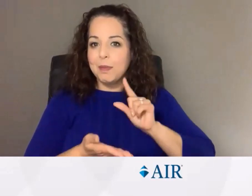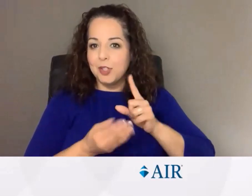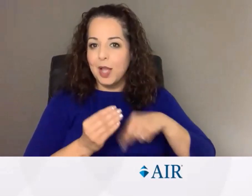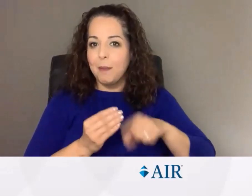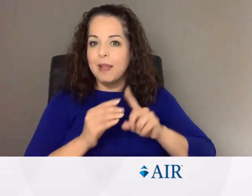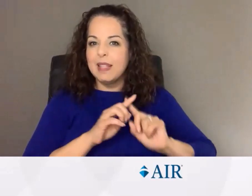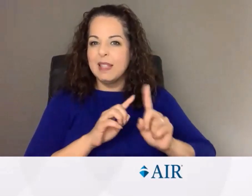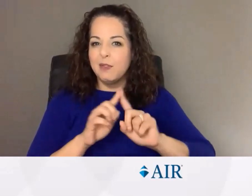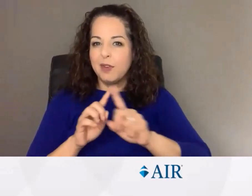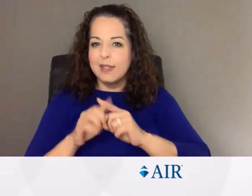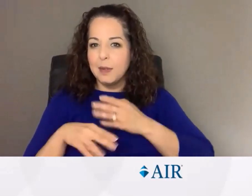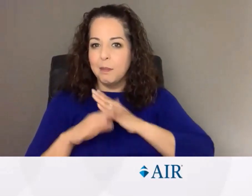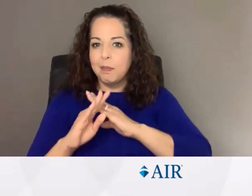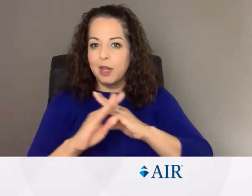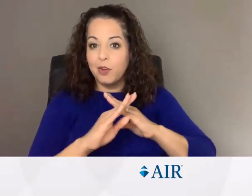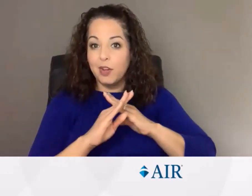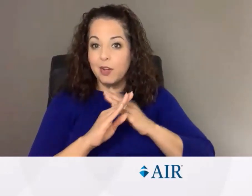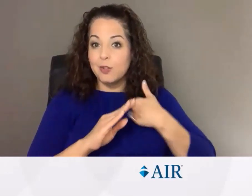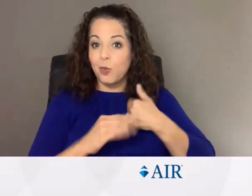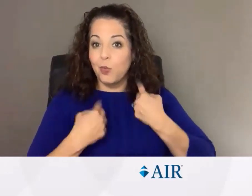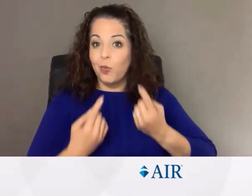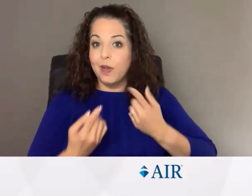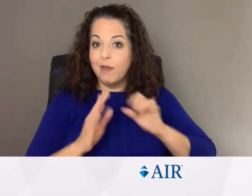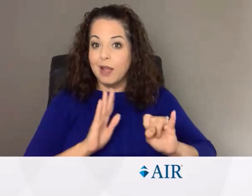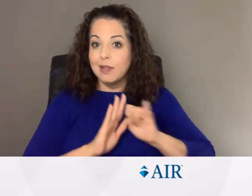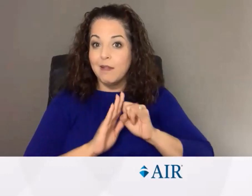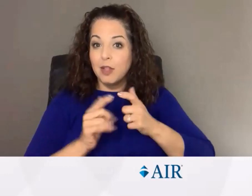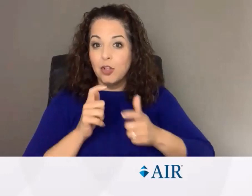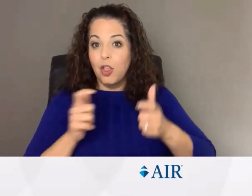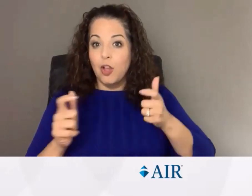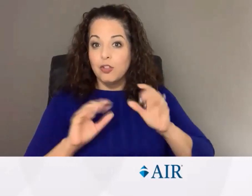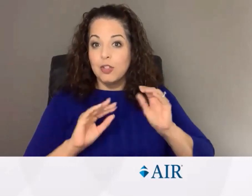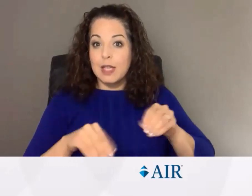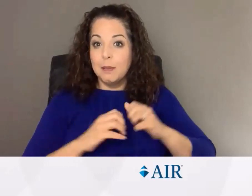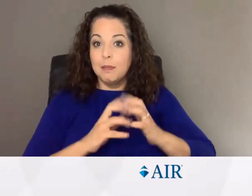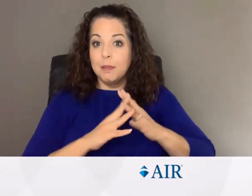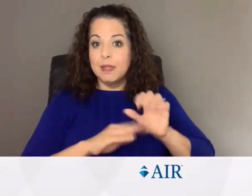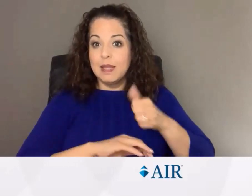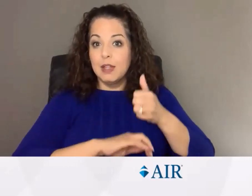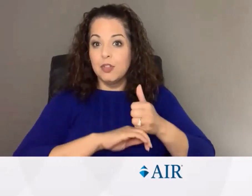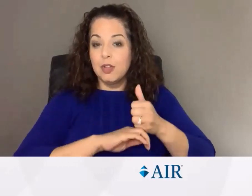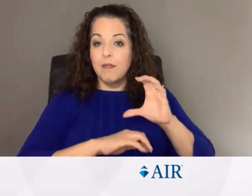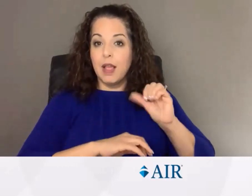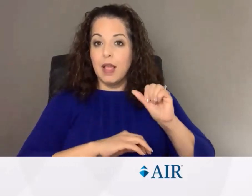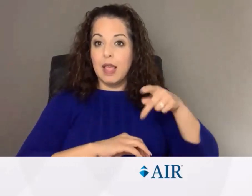that we've identified with this larger implementation of CAPABLE. OK.